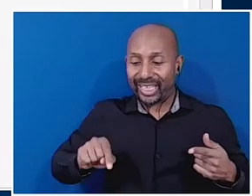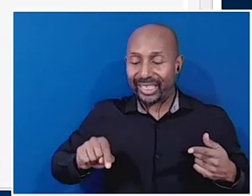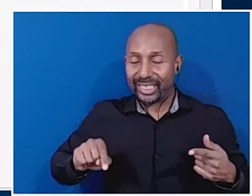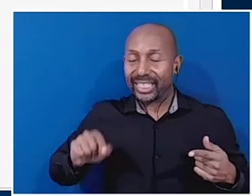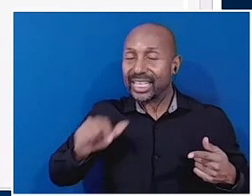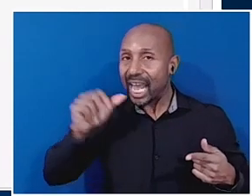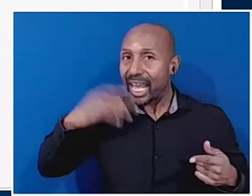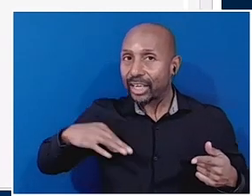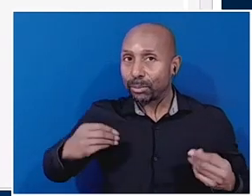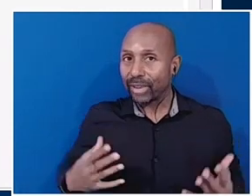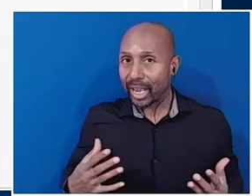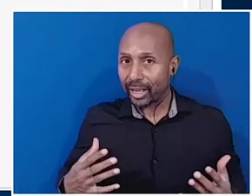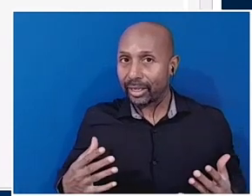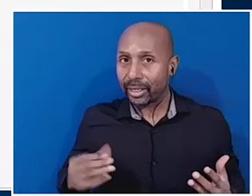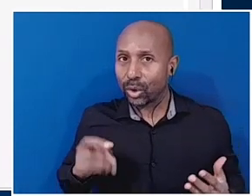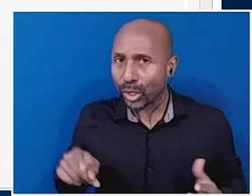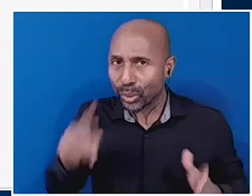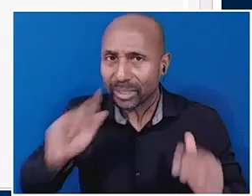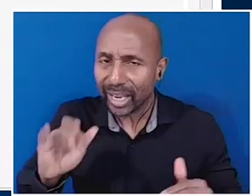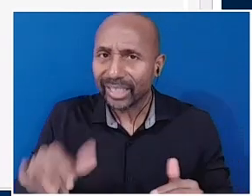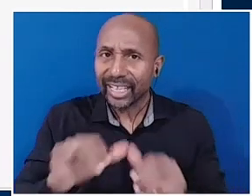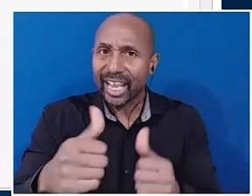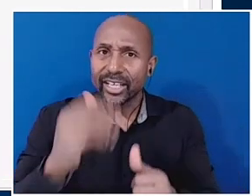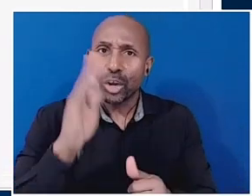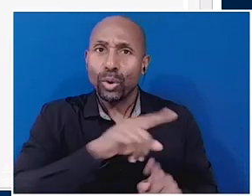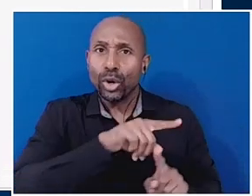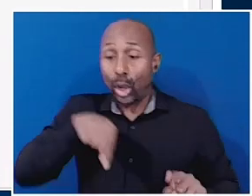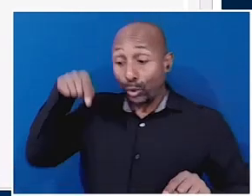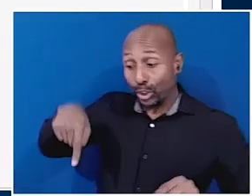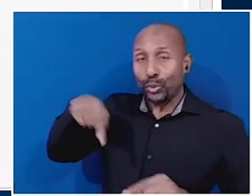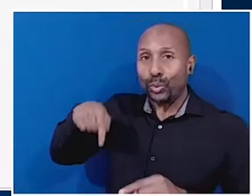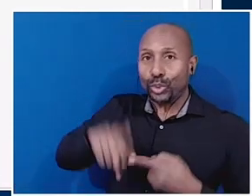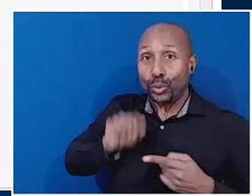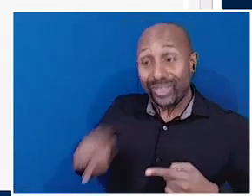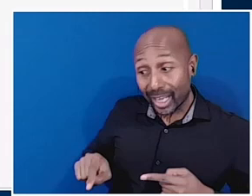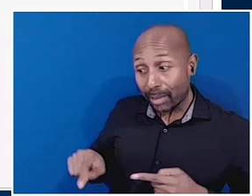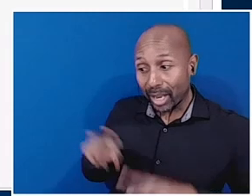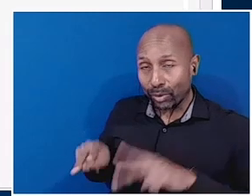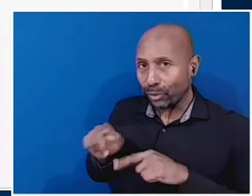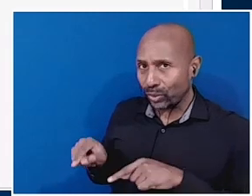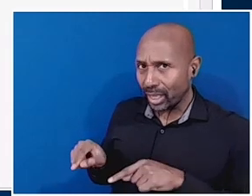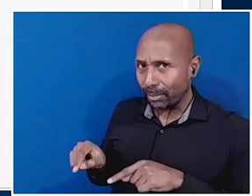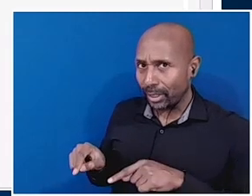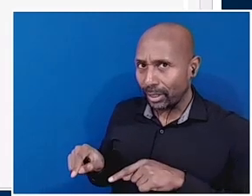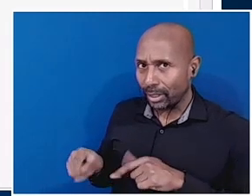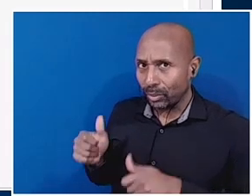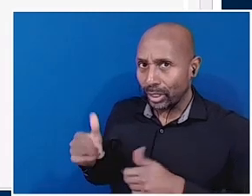building of the other company and doing a review of that other company. Whichever it is, just please be clear about